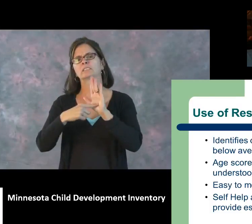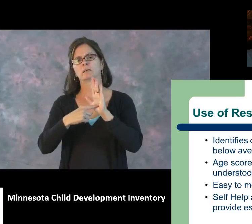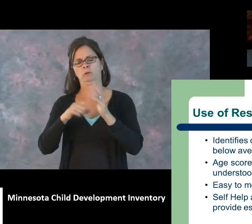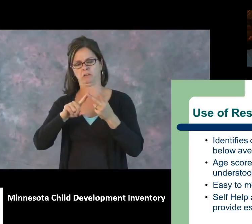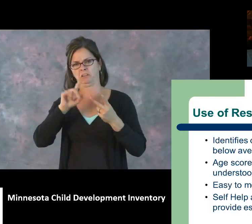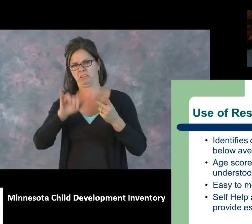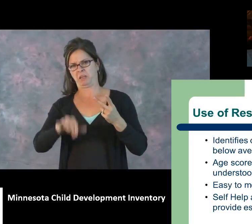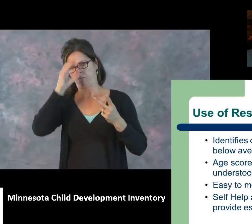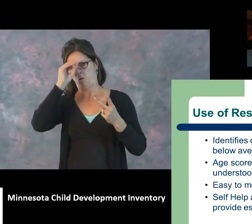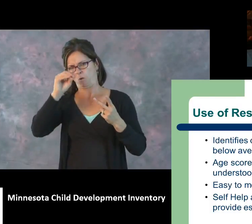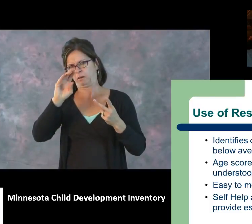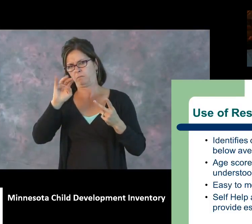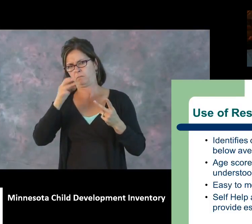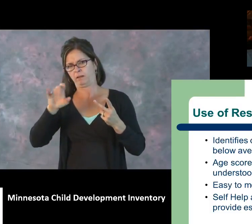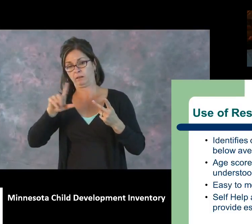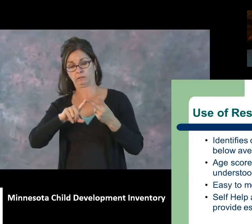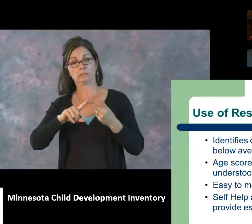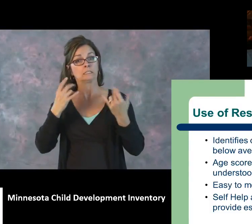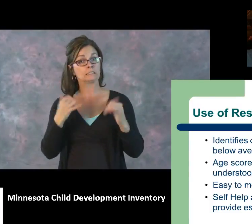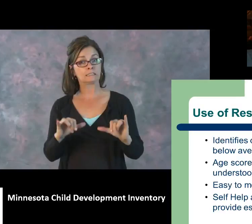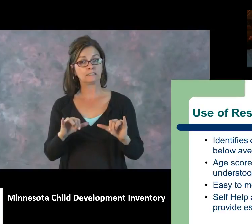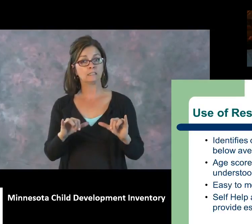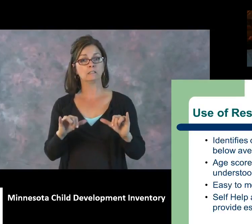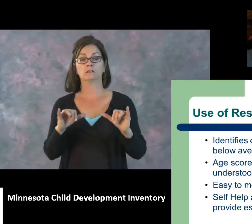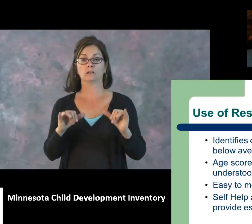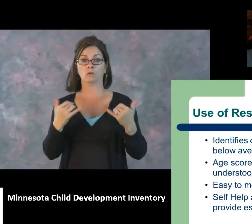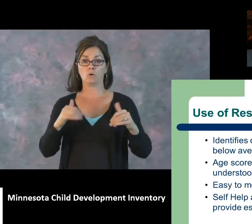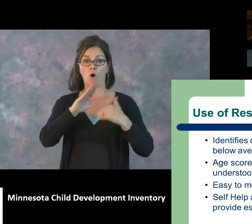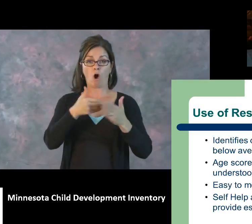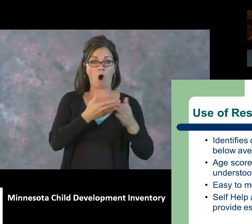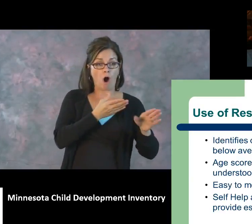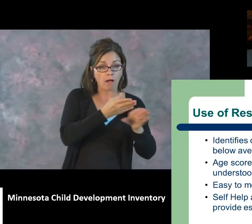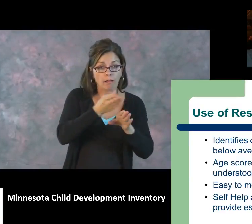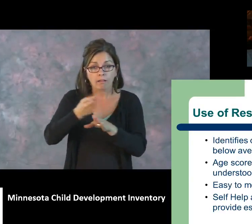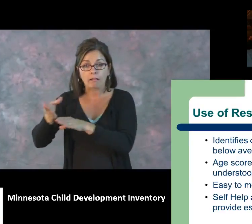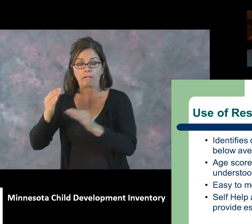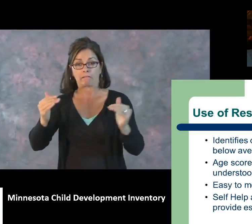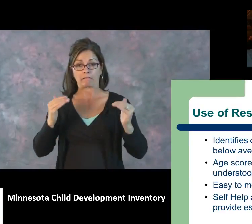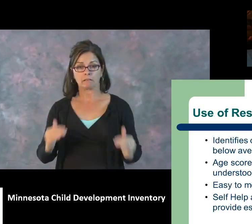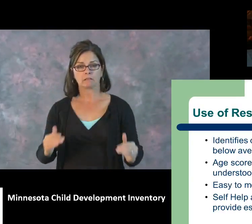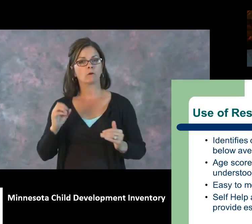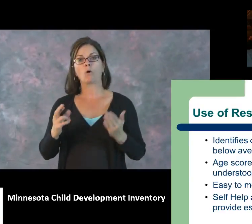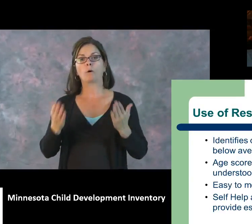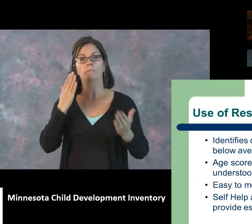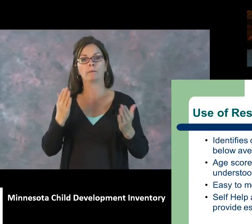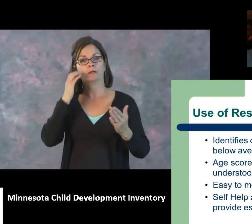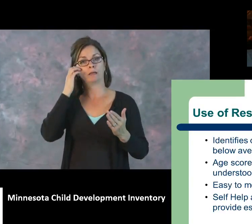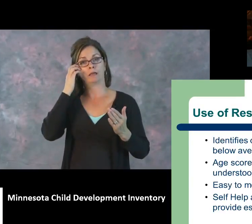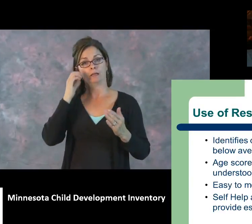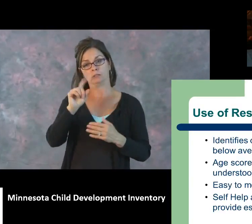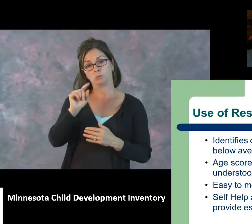Michael's case, is he still globally depressed, but at about a 20% to 30% below chronological age,